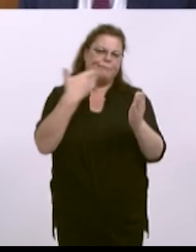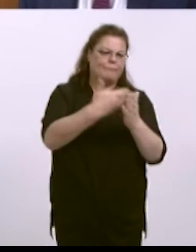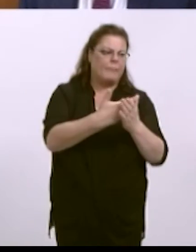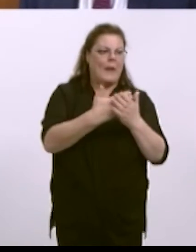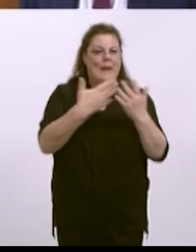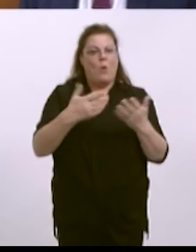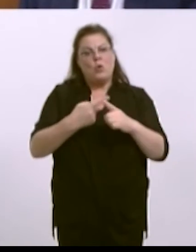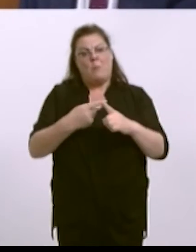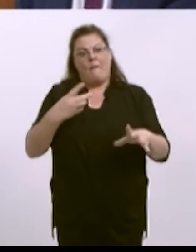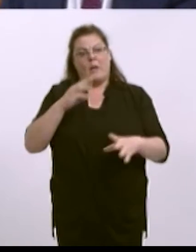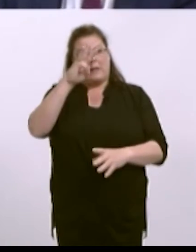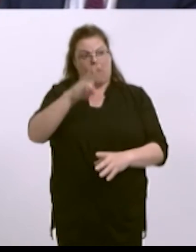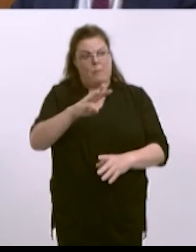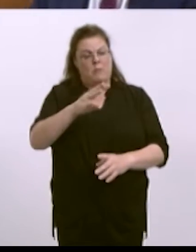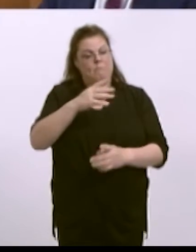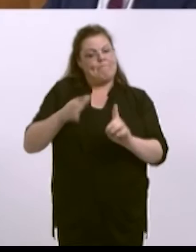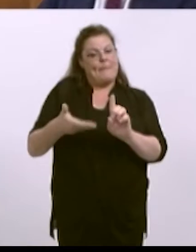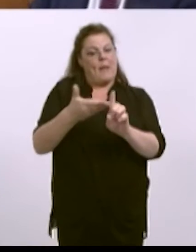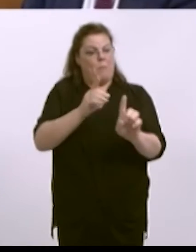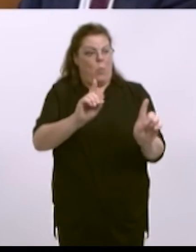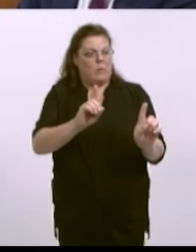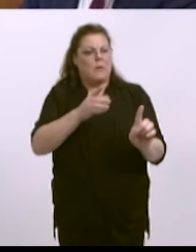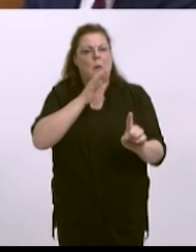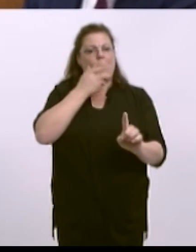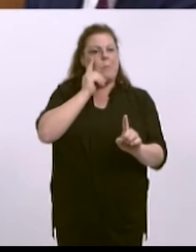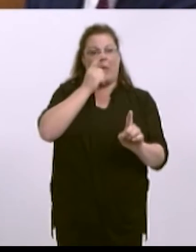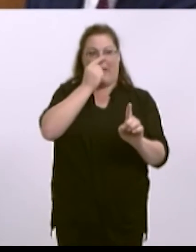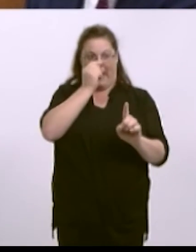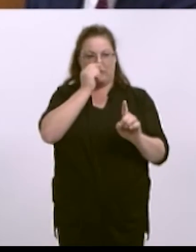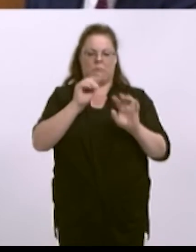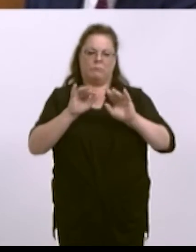with Superfast Cymru is to get most people to a position where they can download video,